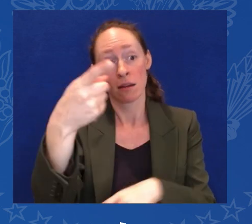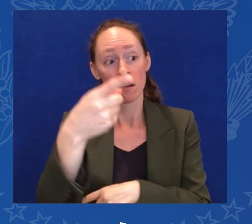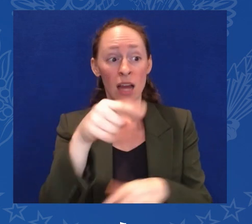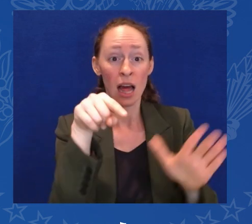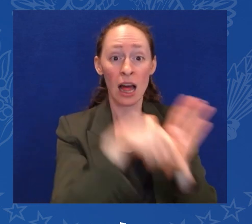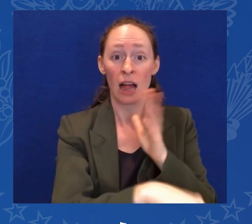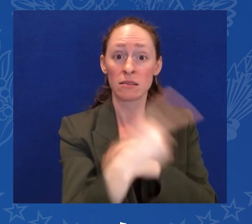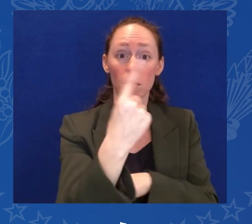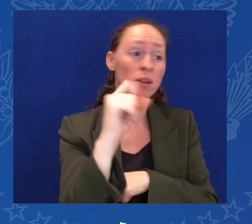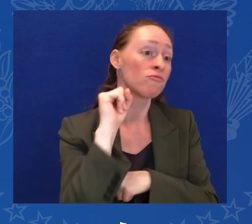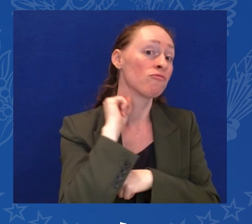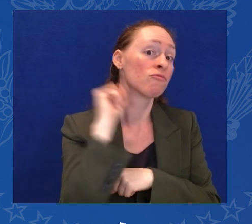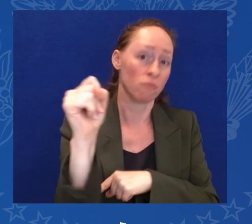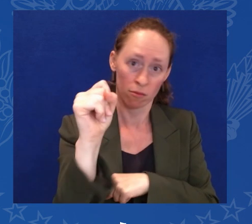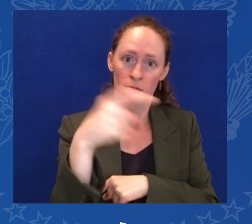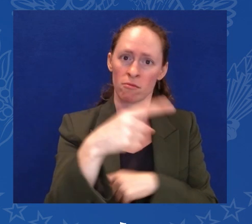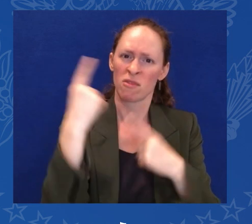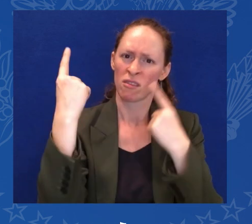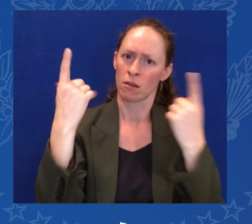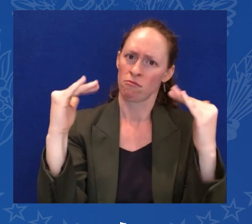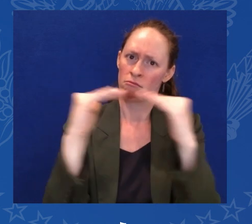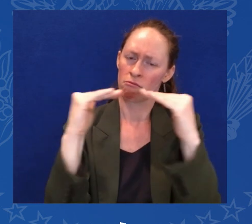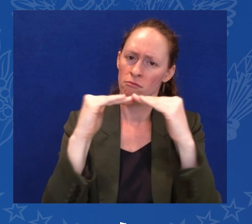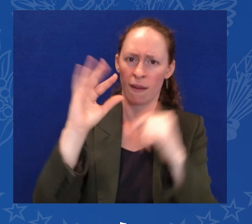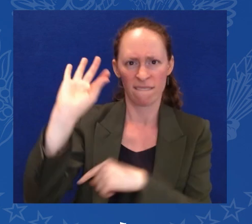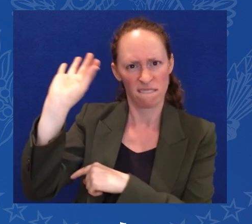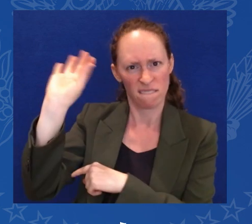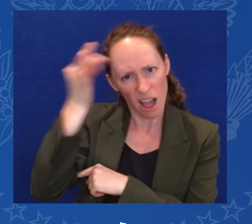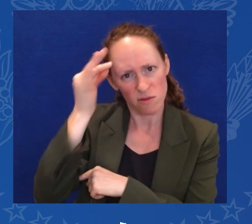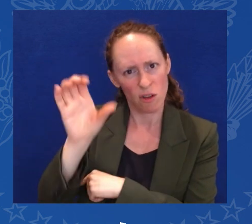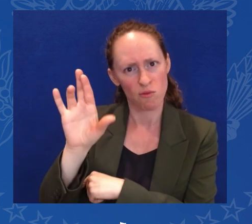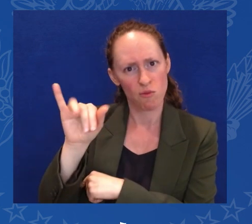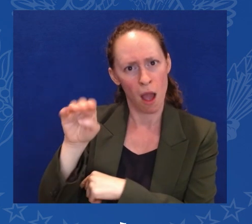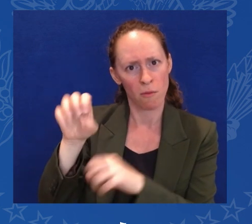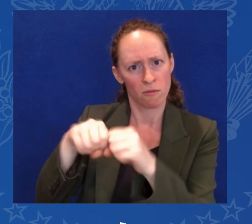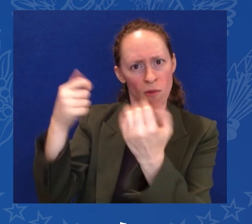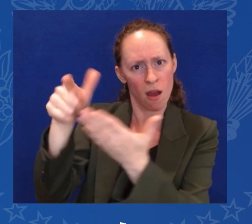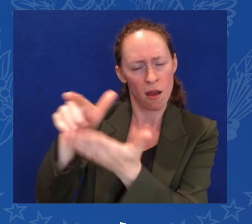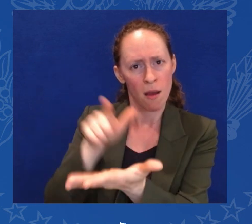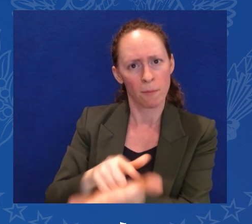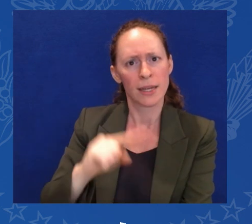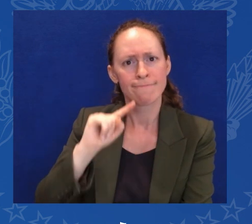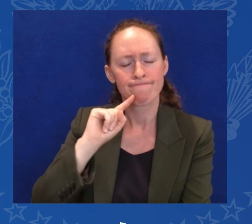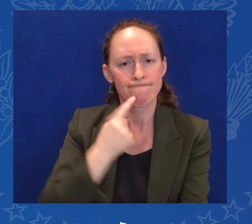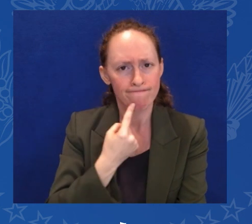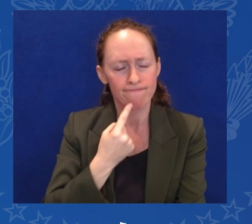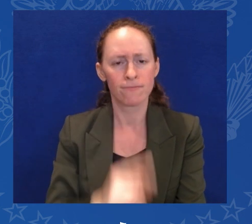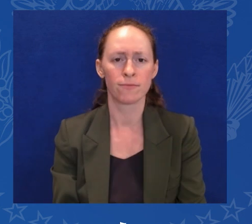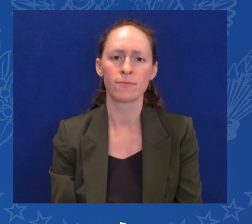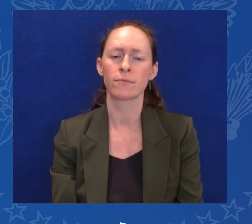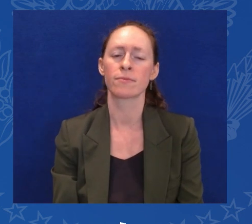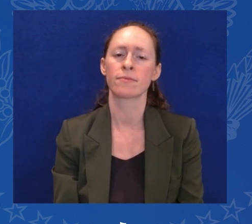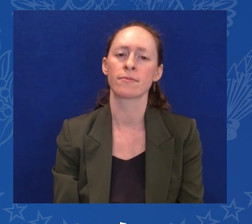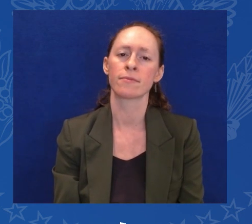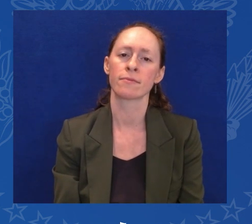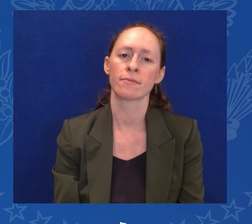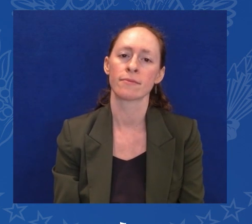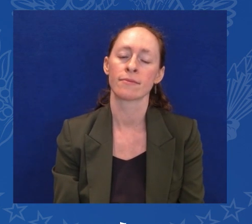Our history as a nation is born of tragedy and triumph, of struggle and success.